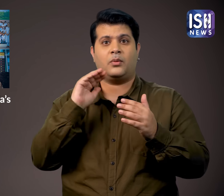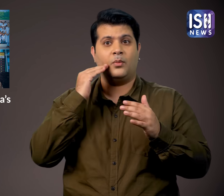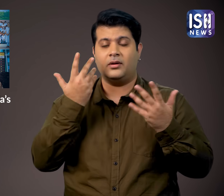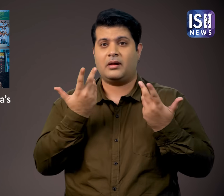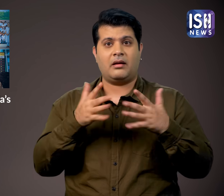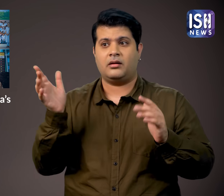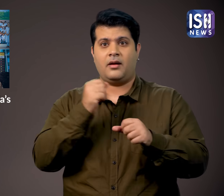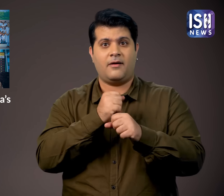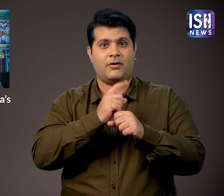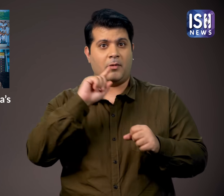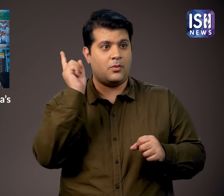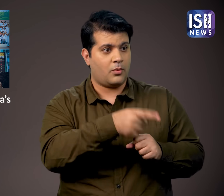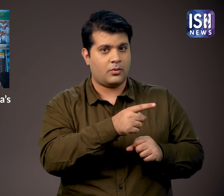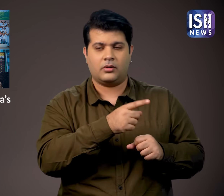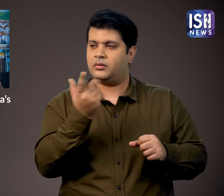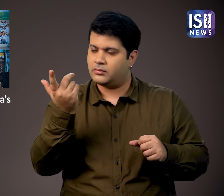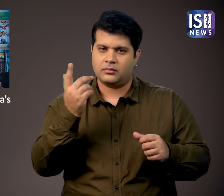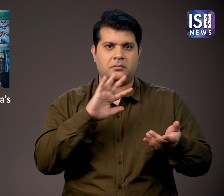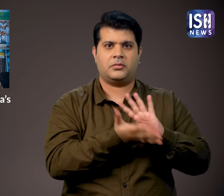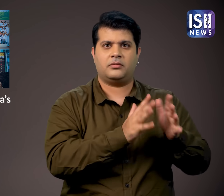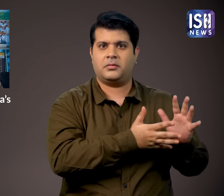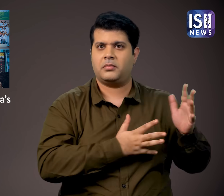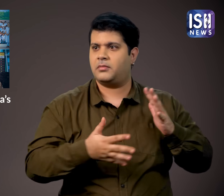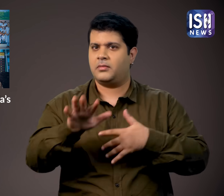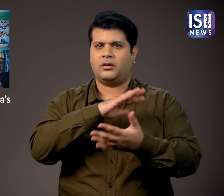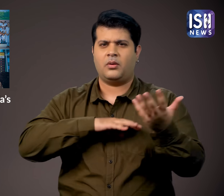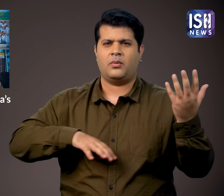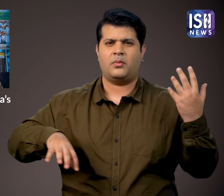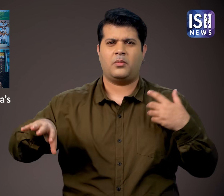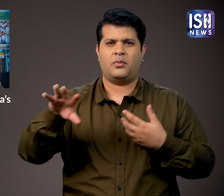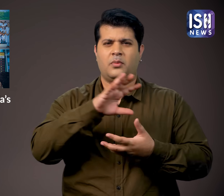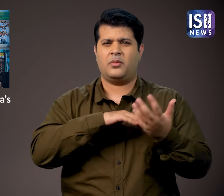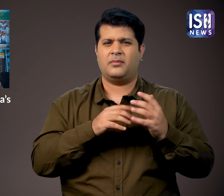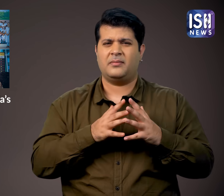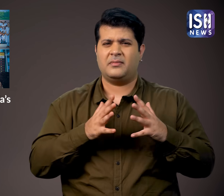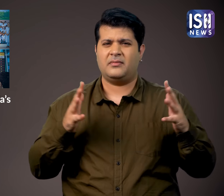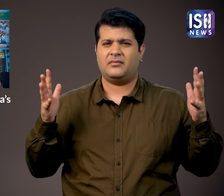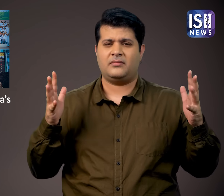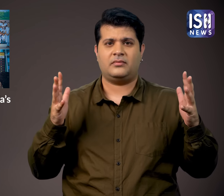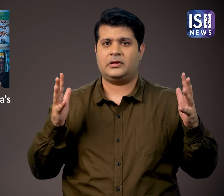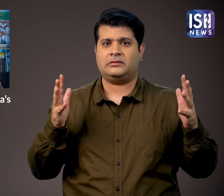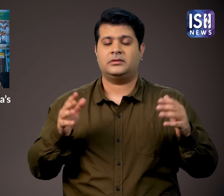If government rules change suddenly, it could cause major disruptions.